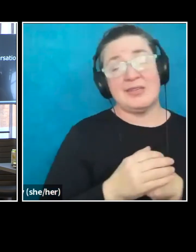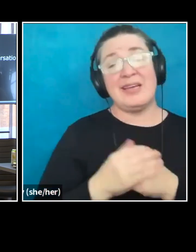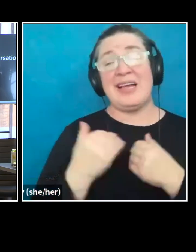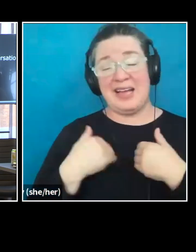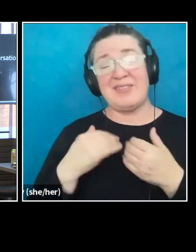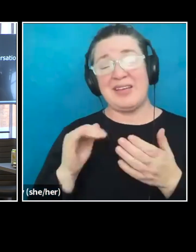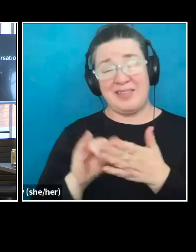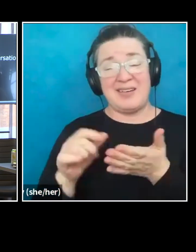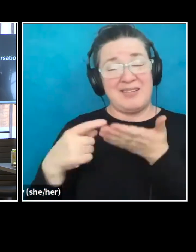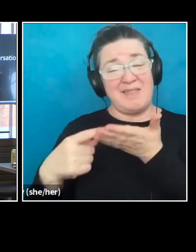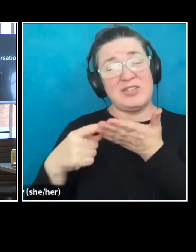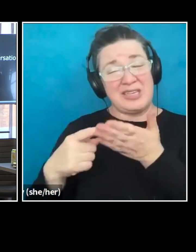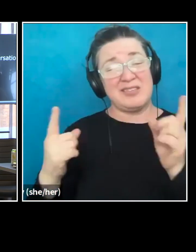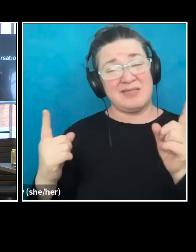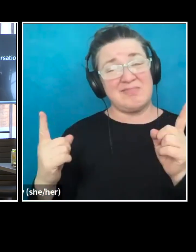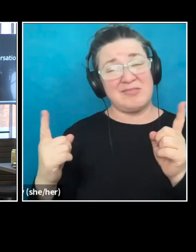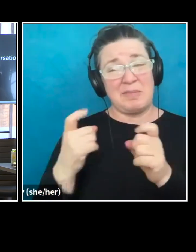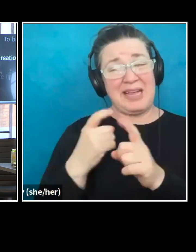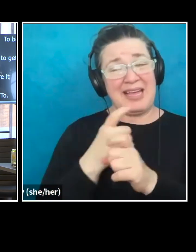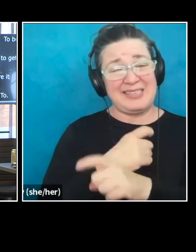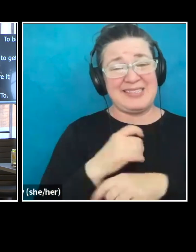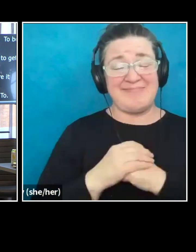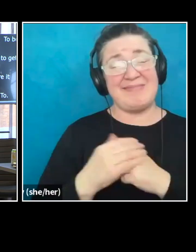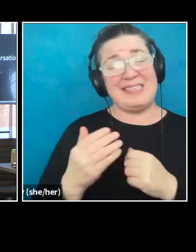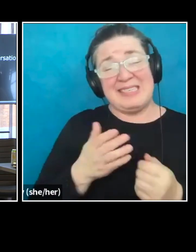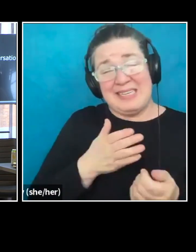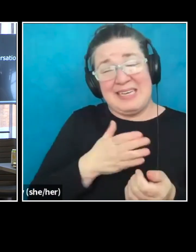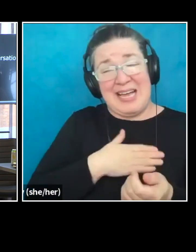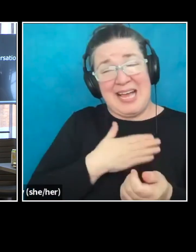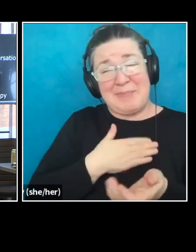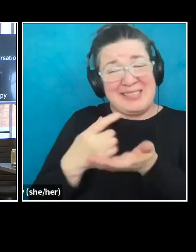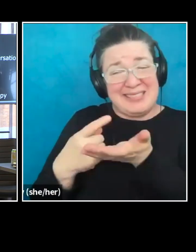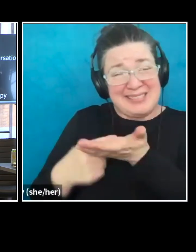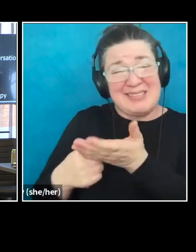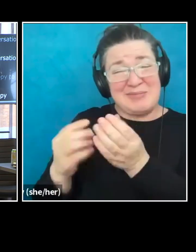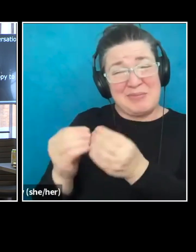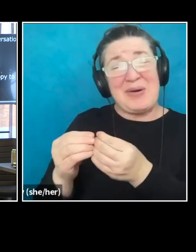Thanks. I'm happy to talk more about it, too, because I think it's a really interesting